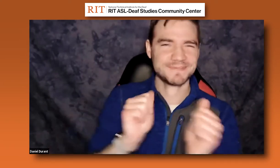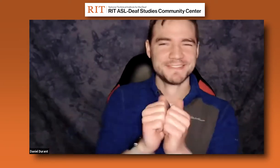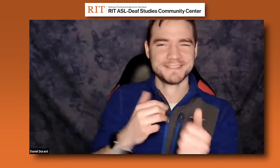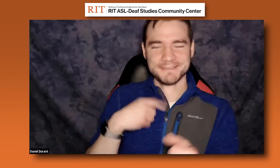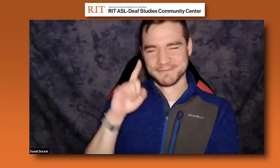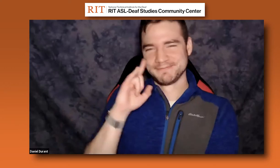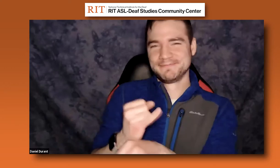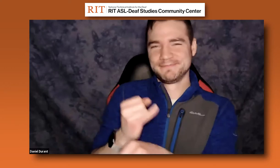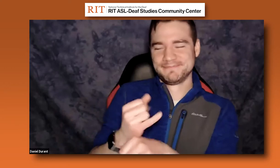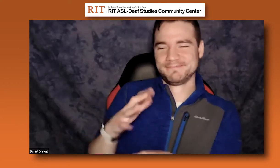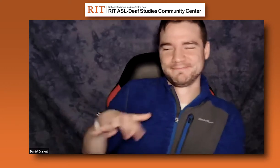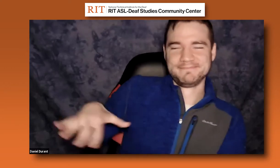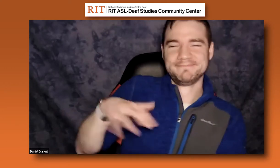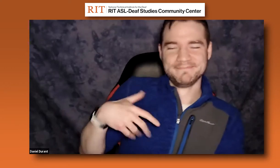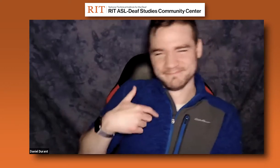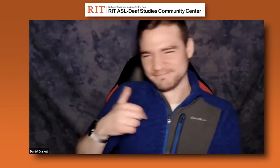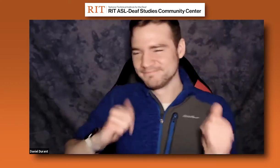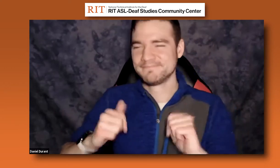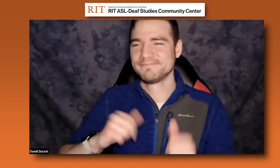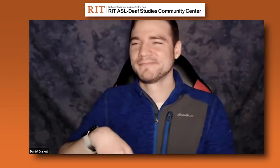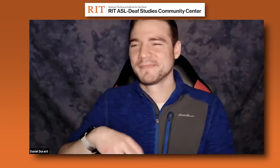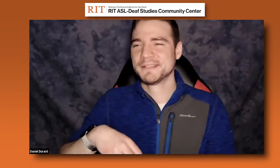I loved it.